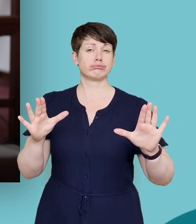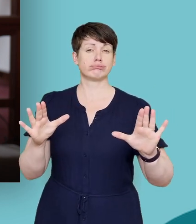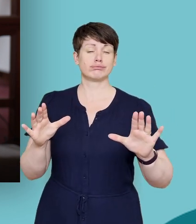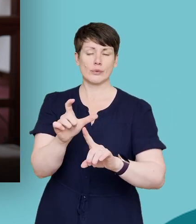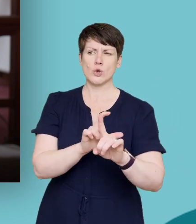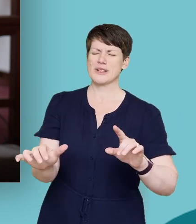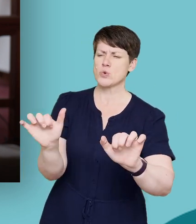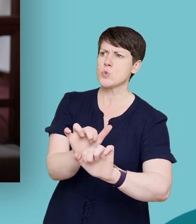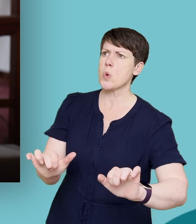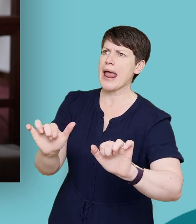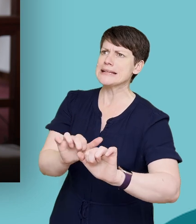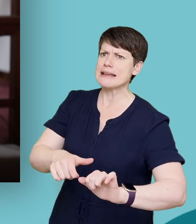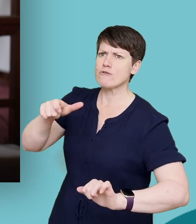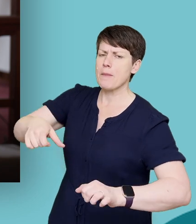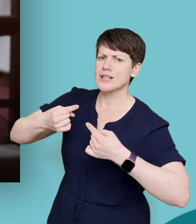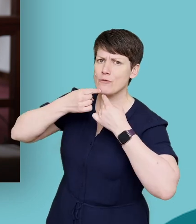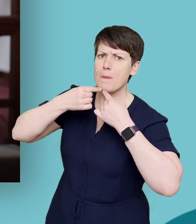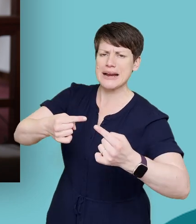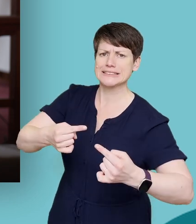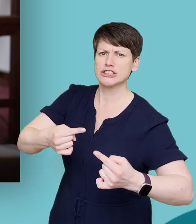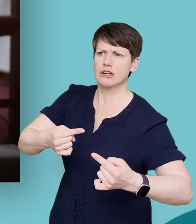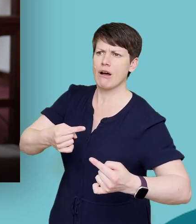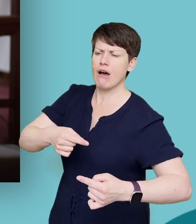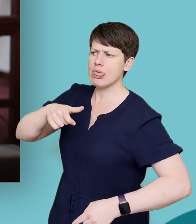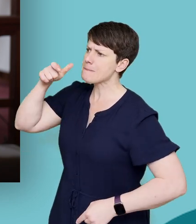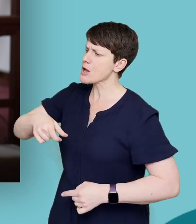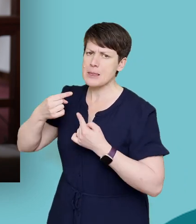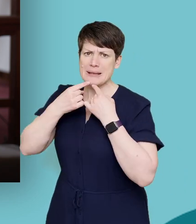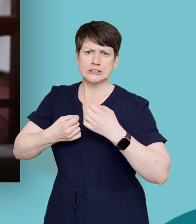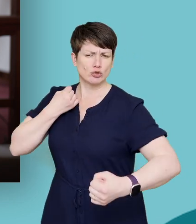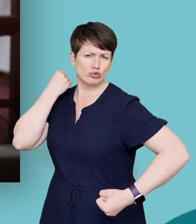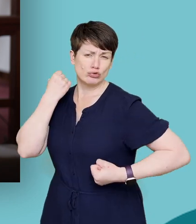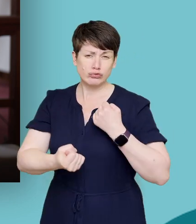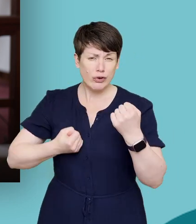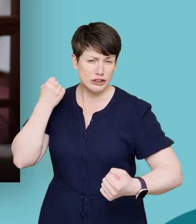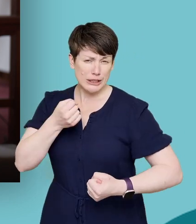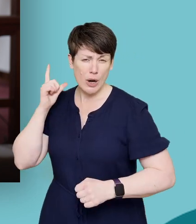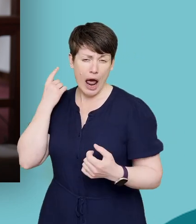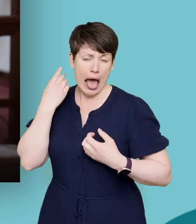beauty of those dusty, exhausted feet rushing towards a community who perhaps